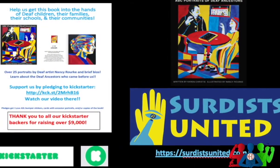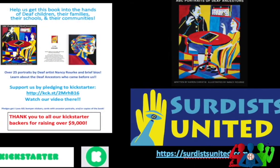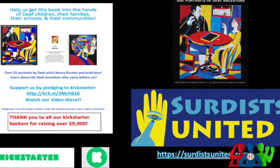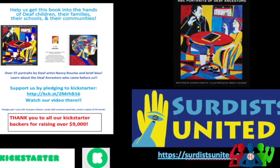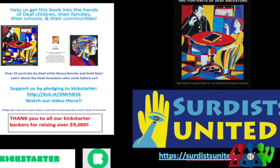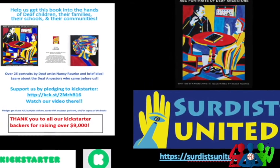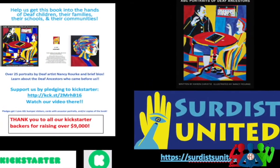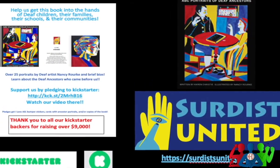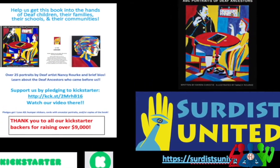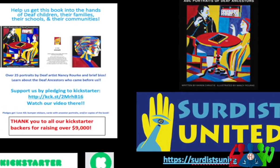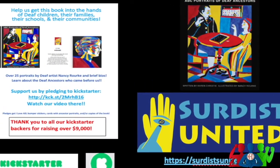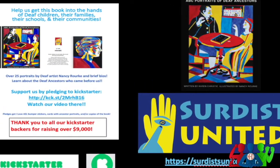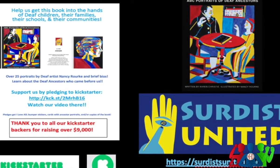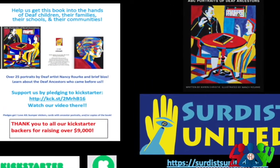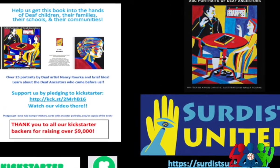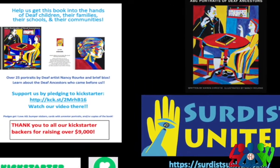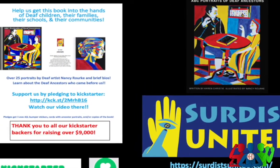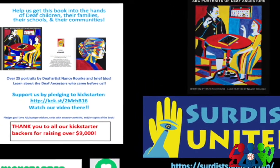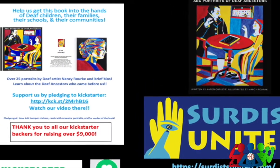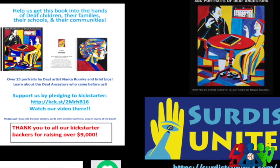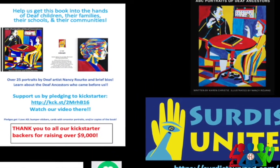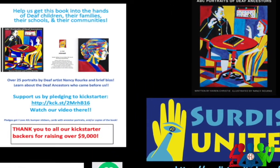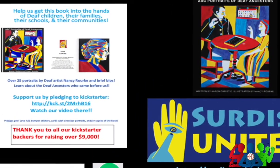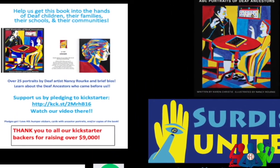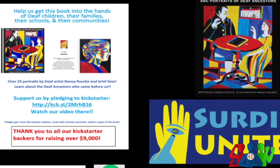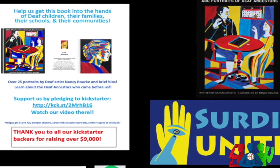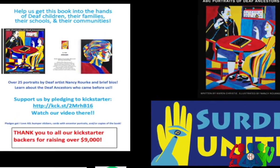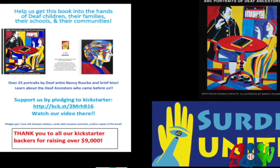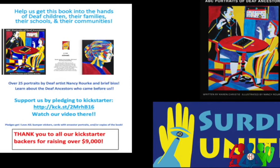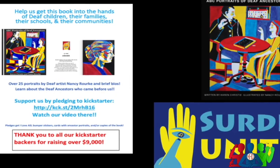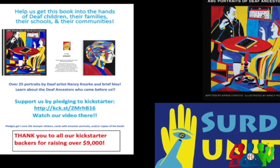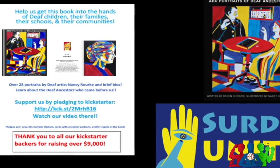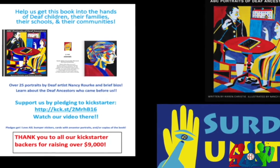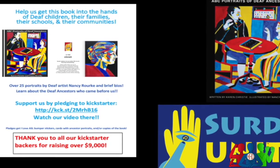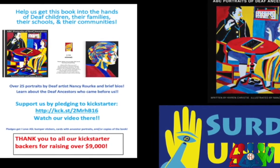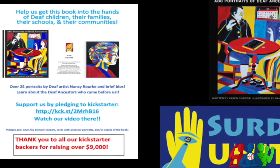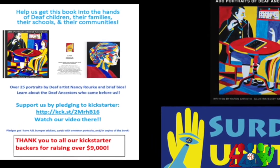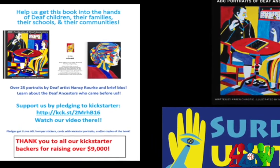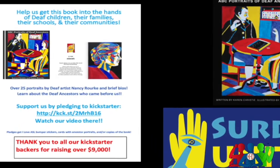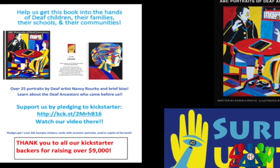People joined in on our community effort.